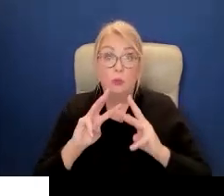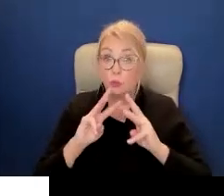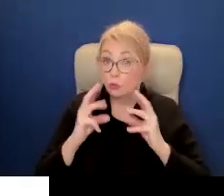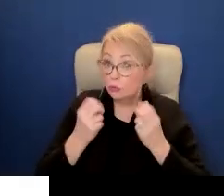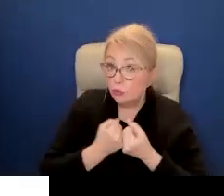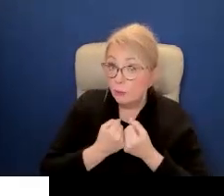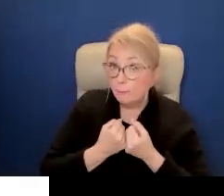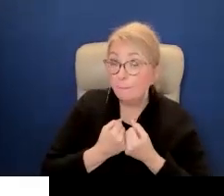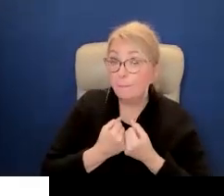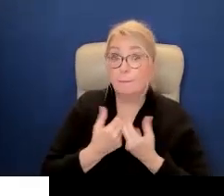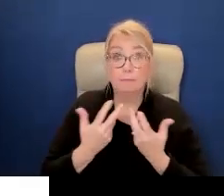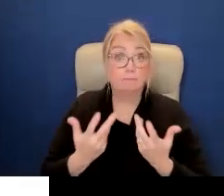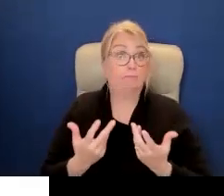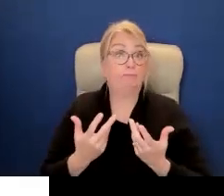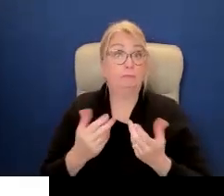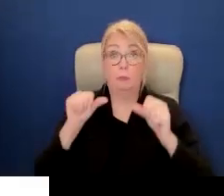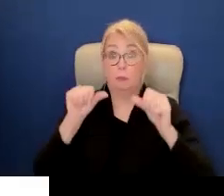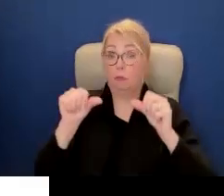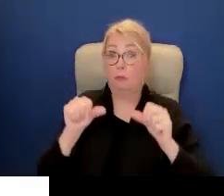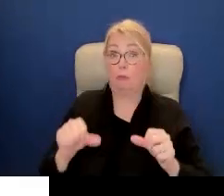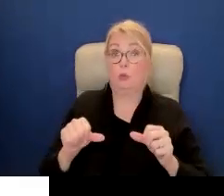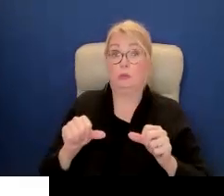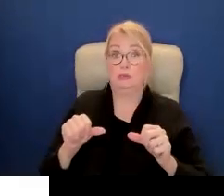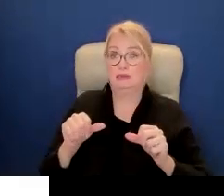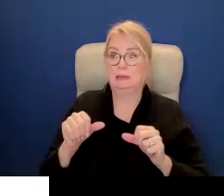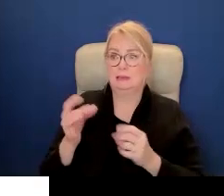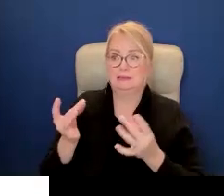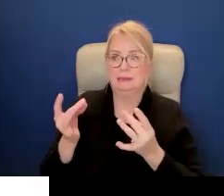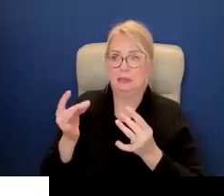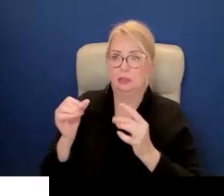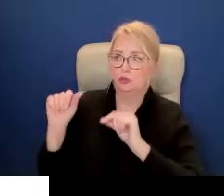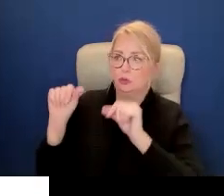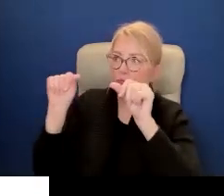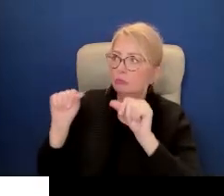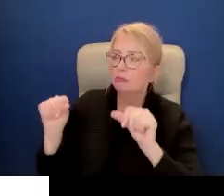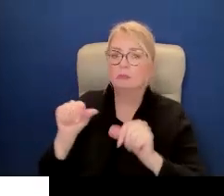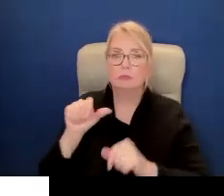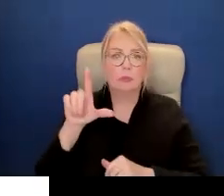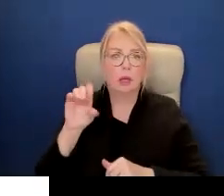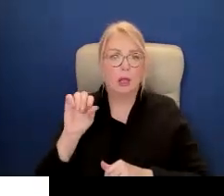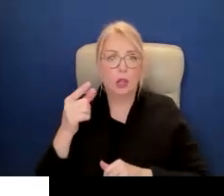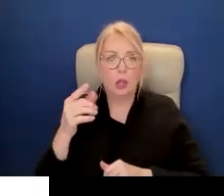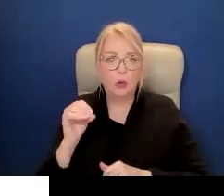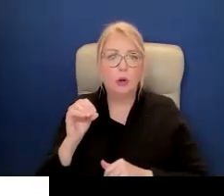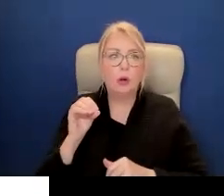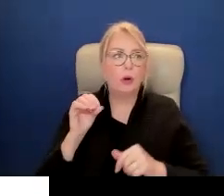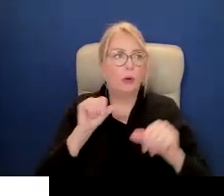you know, even posting UndocuAlly stickers or campus tailored logos, in visible in high traffic areas is very important.